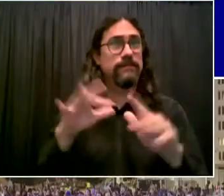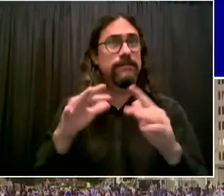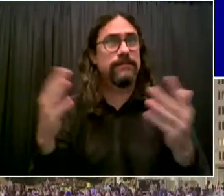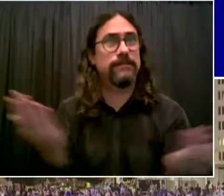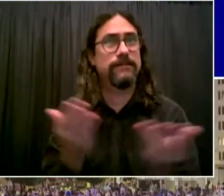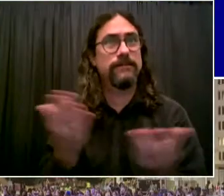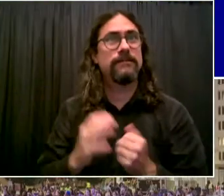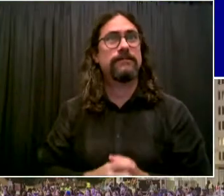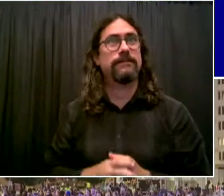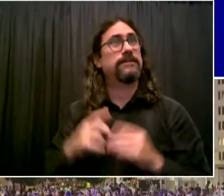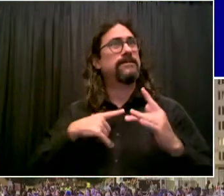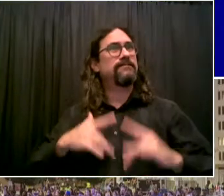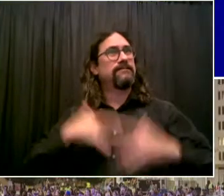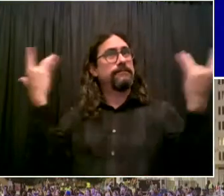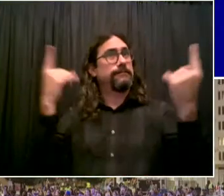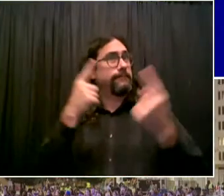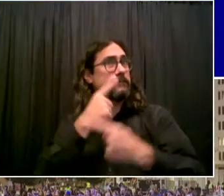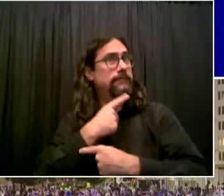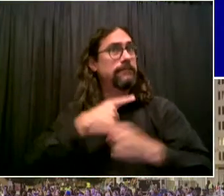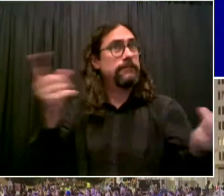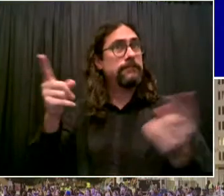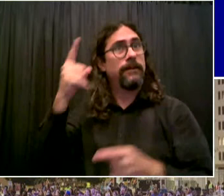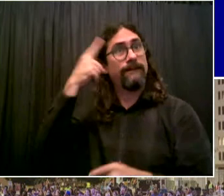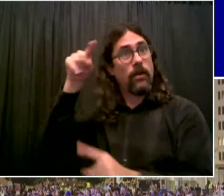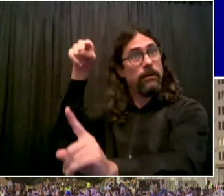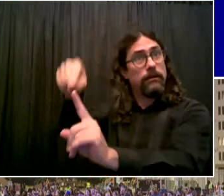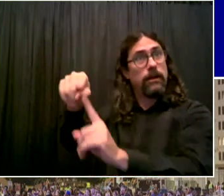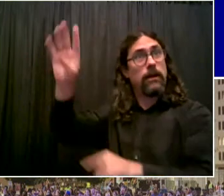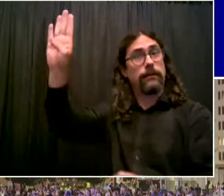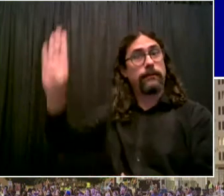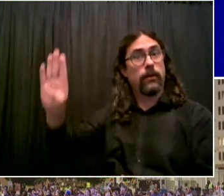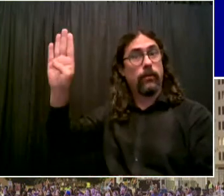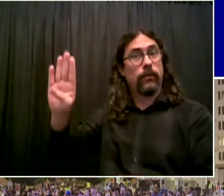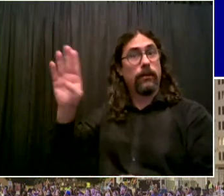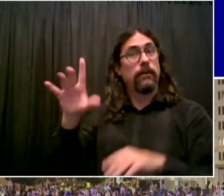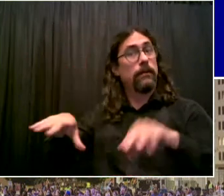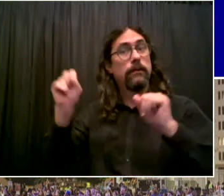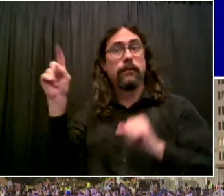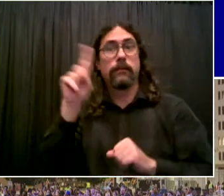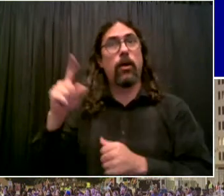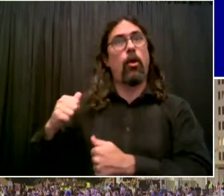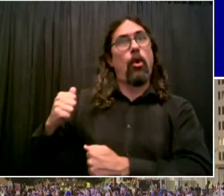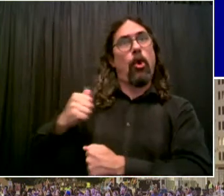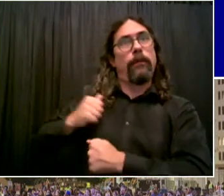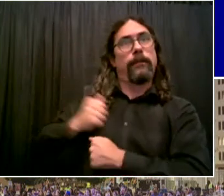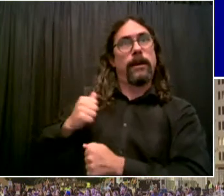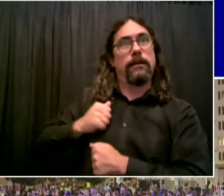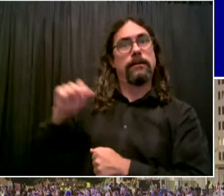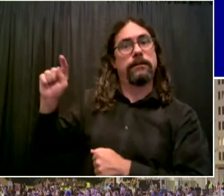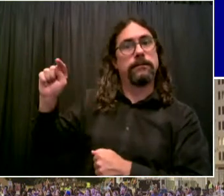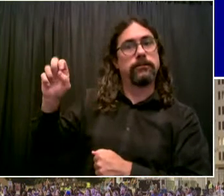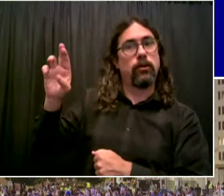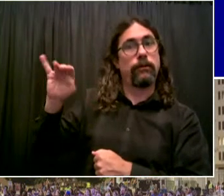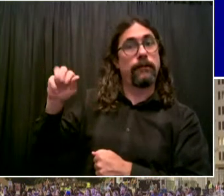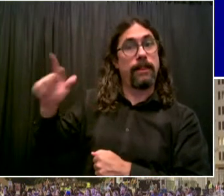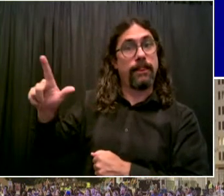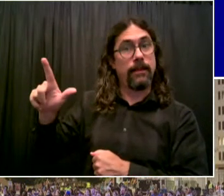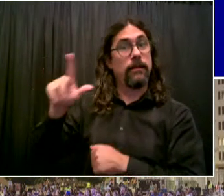BRINGS ME RGEAT PLEASURE TO ANNOUNE CTHESE